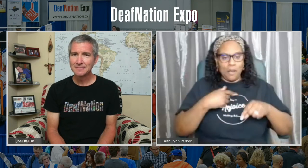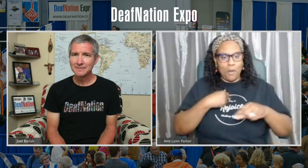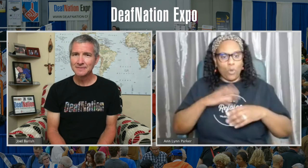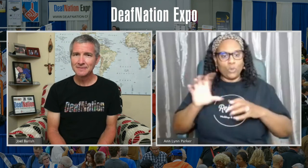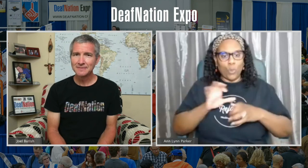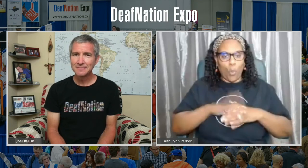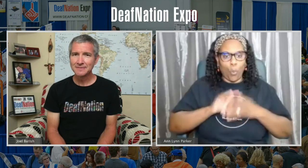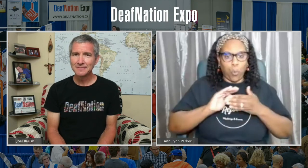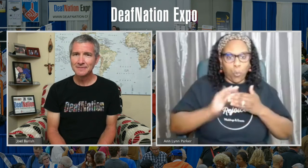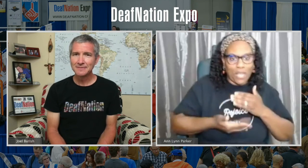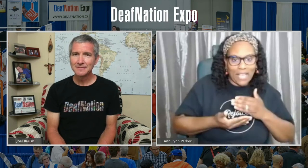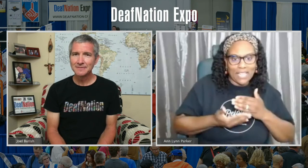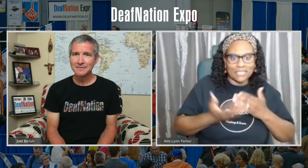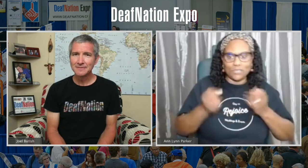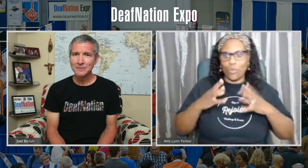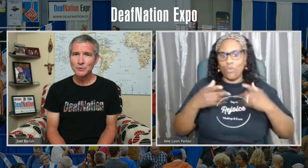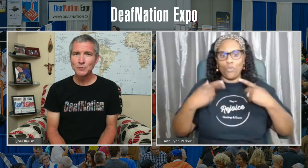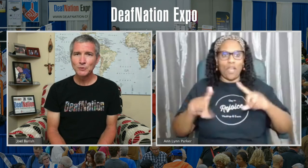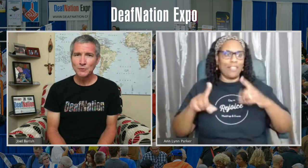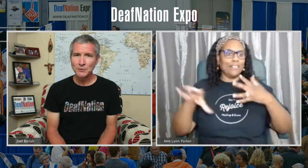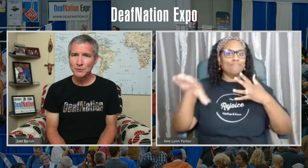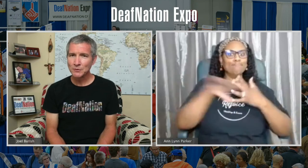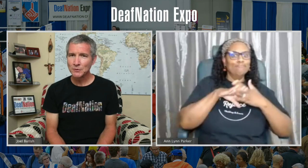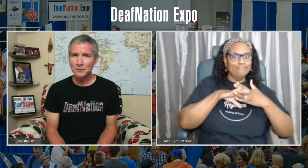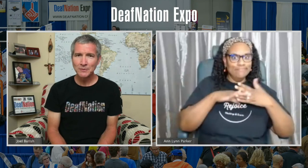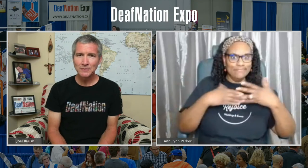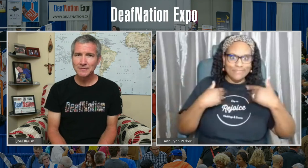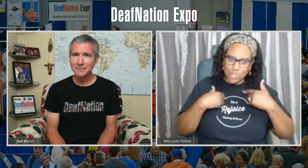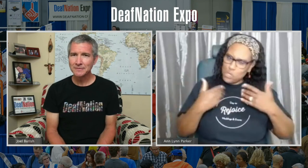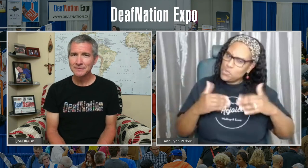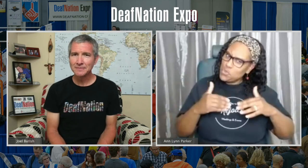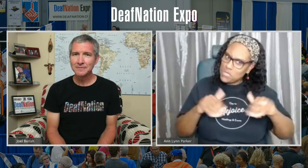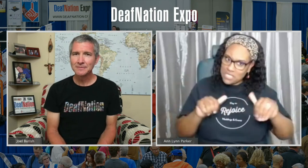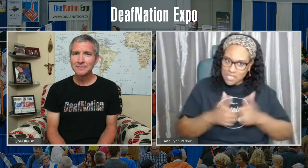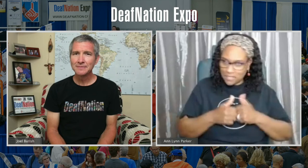I do this on the weekends and during my time off.